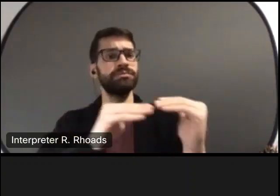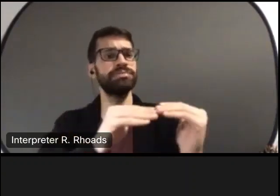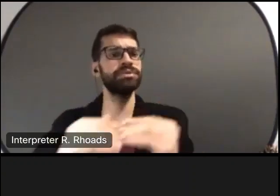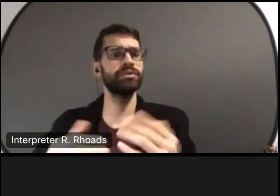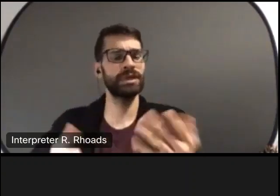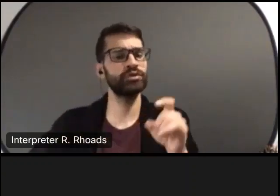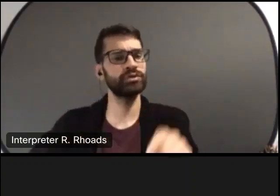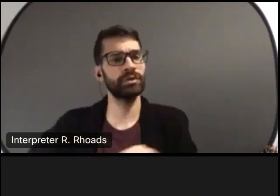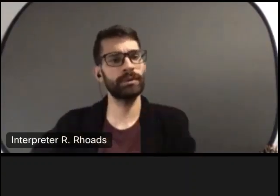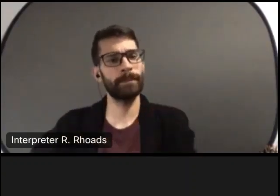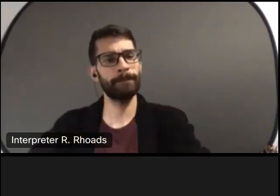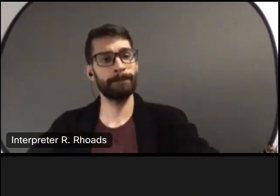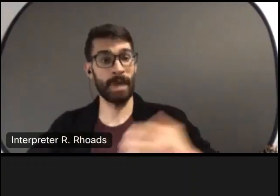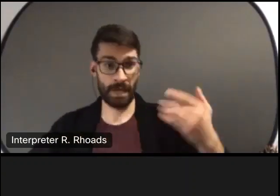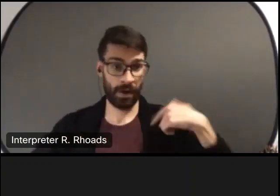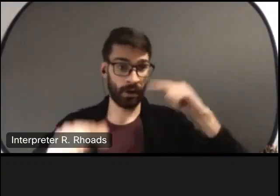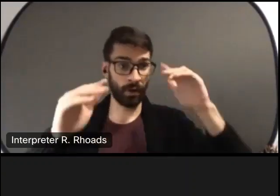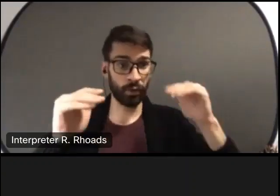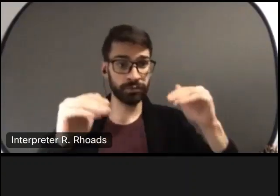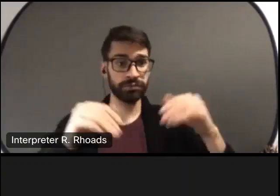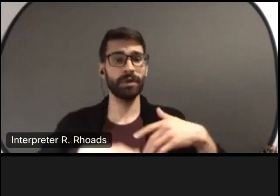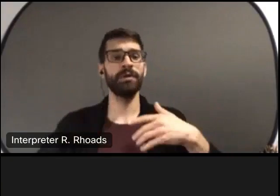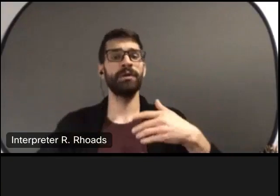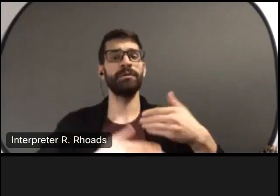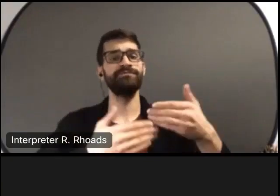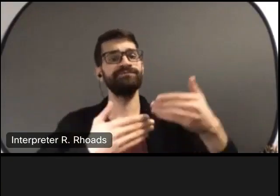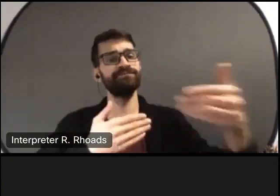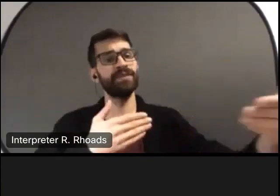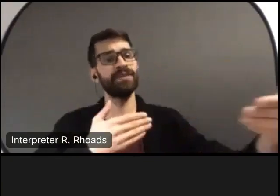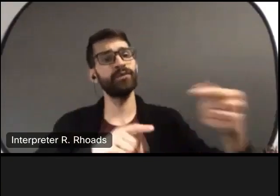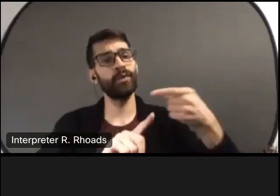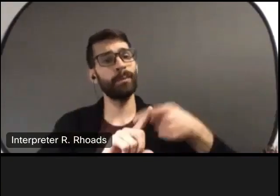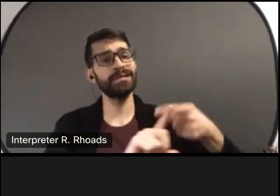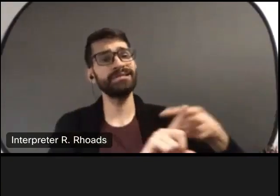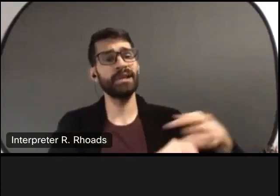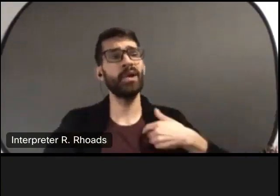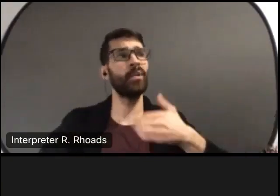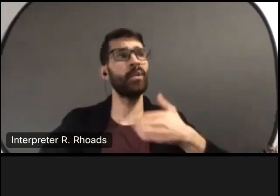within the next several months that we'll have better guidance. And I won't say several but maybe